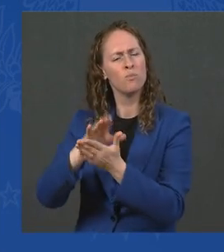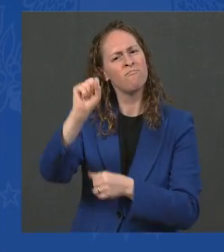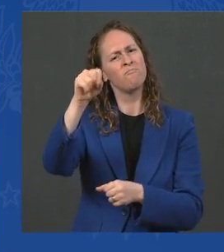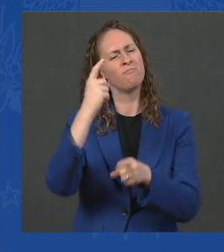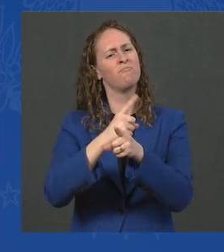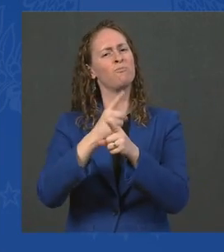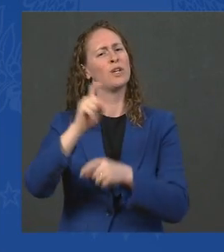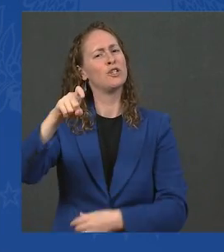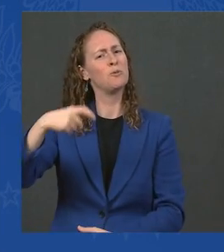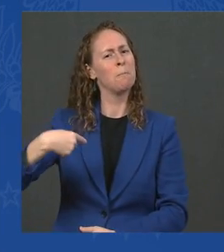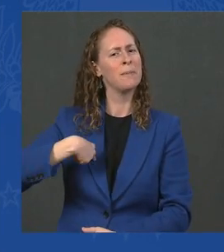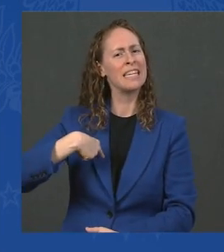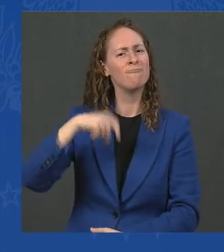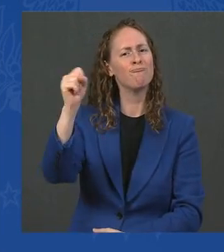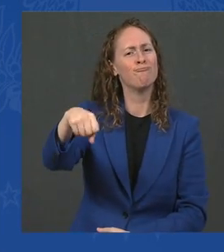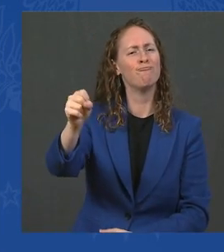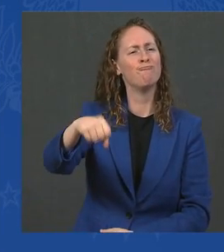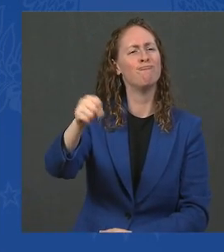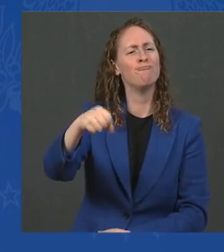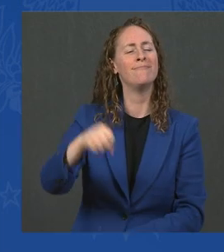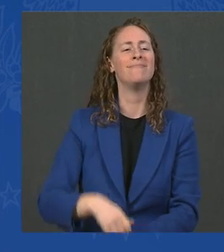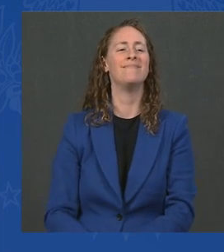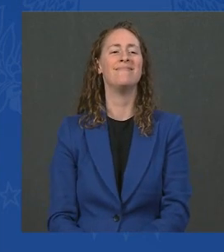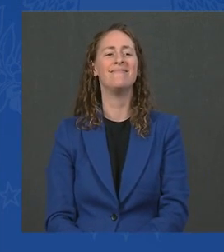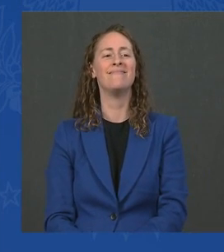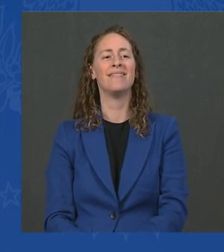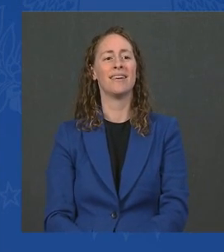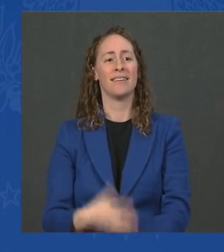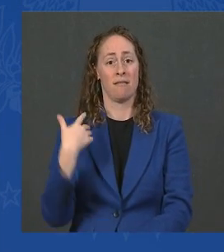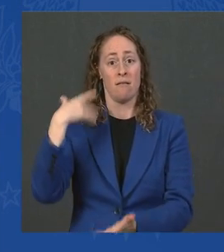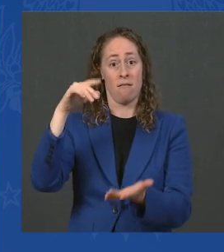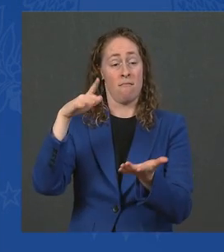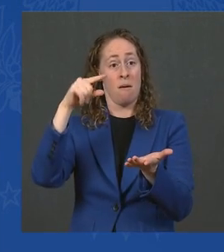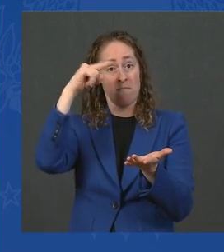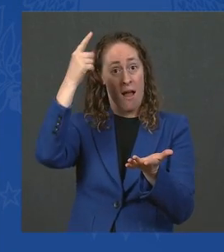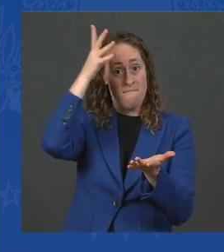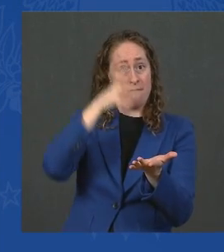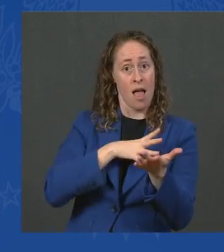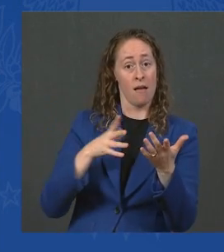I am a black male living in America. I worked hard for this honor, and I'm genuinely grateful.